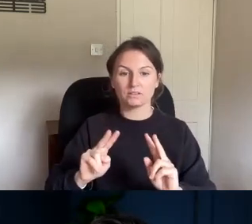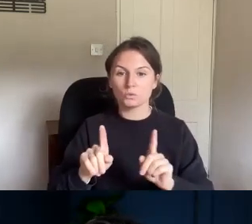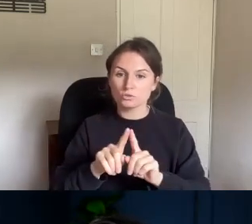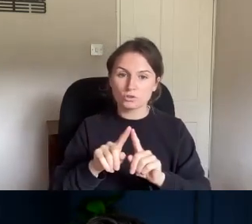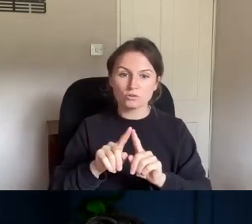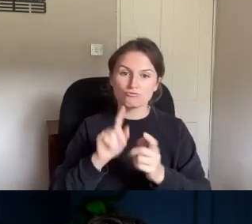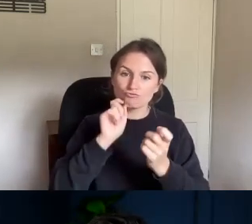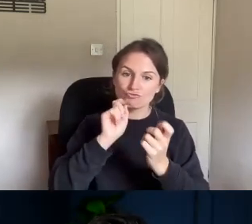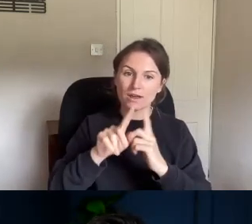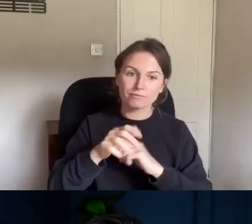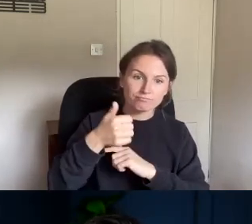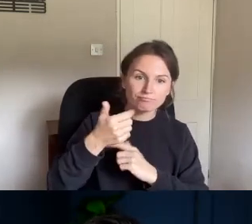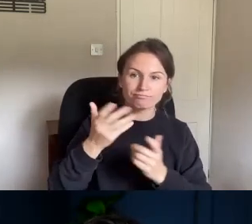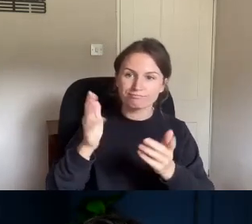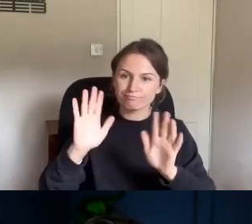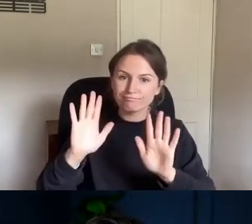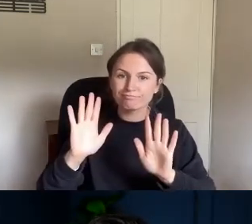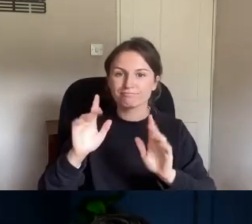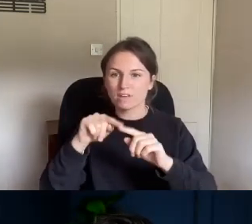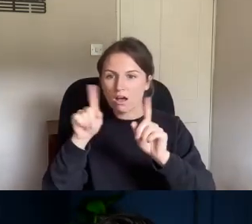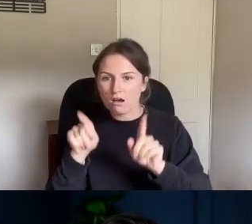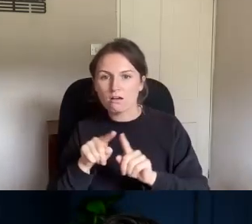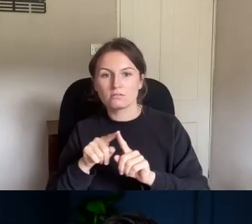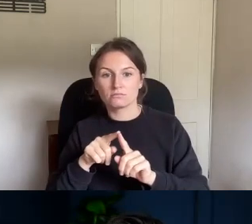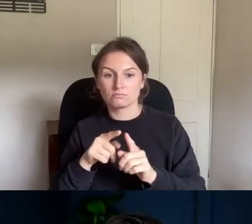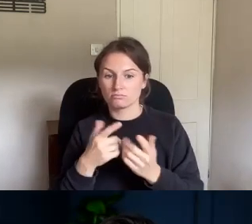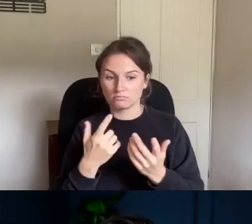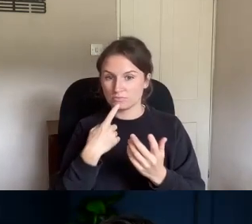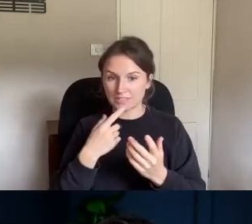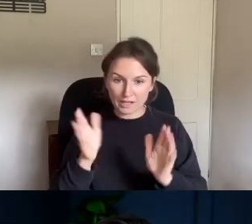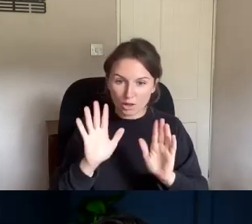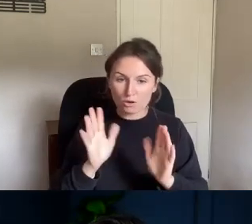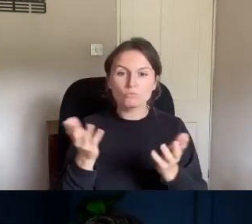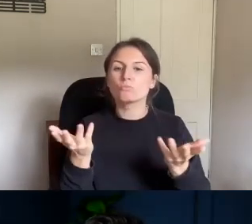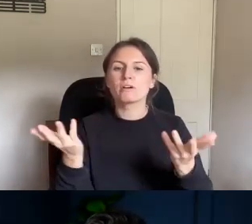To make sure they're working, say hello, where you're from, that'd be really nice to see your messages.